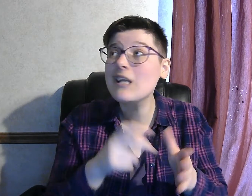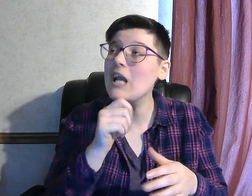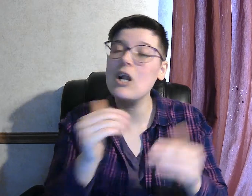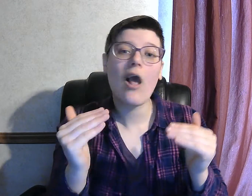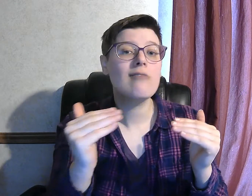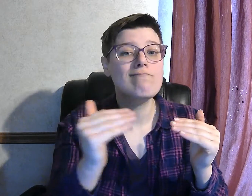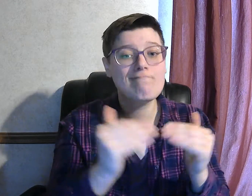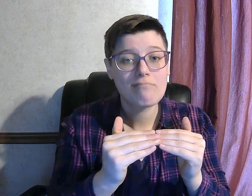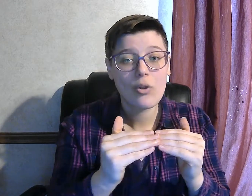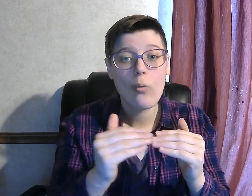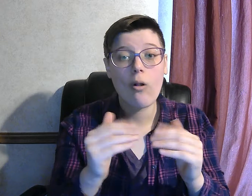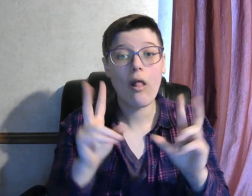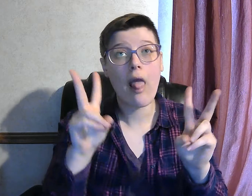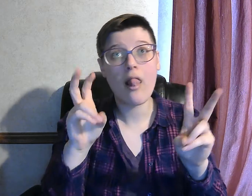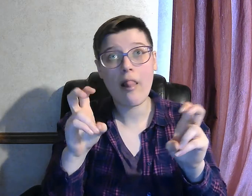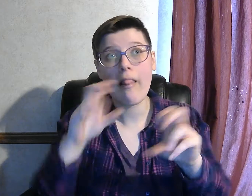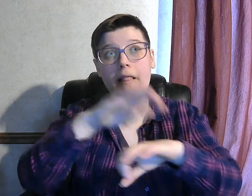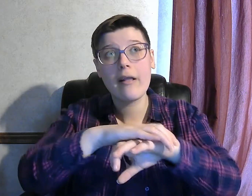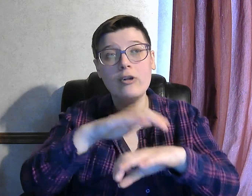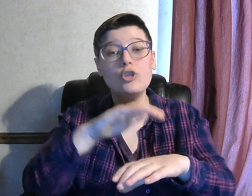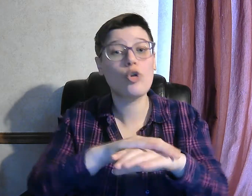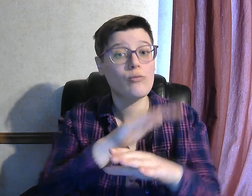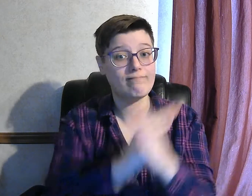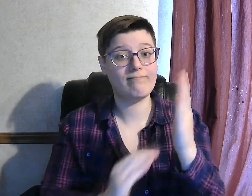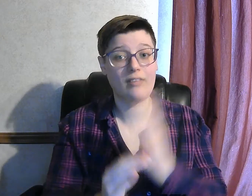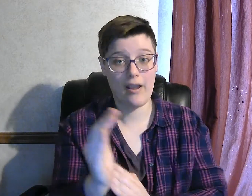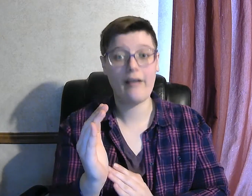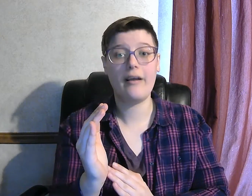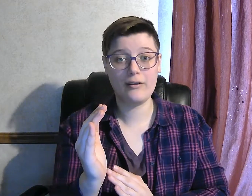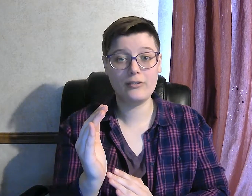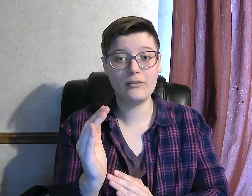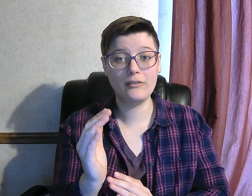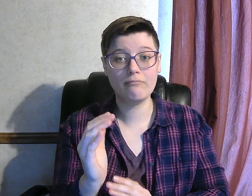For example, ASL is not “English on the hands,”